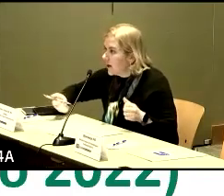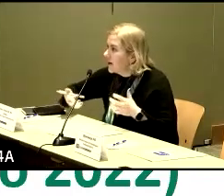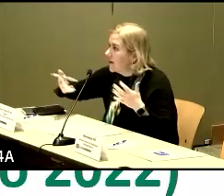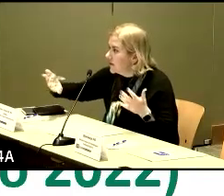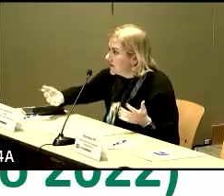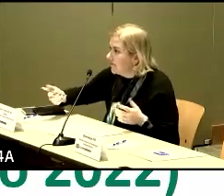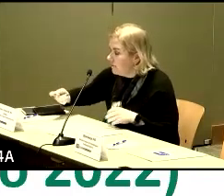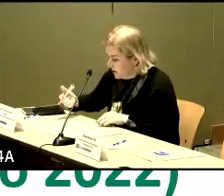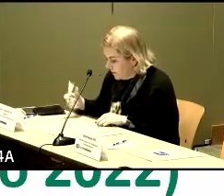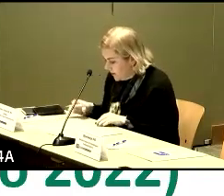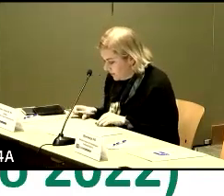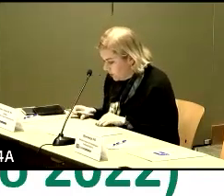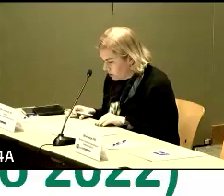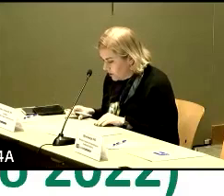recognize this, have it be a piece of what we're doing?